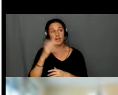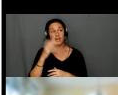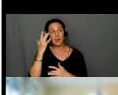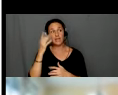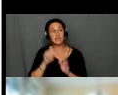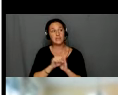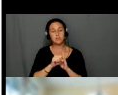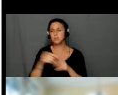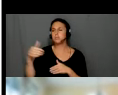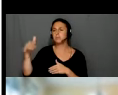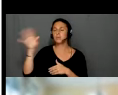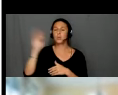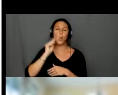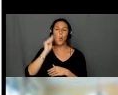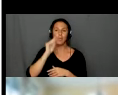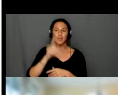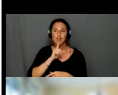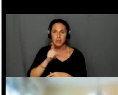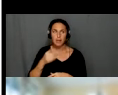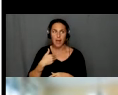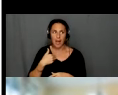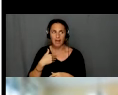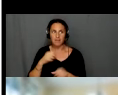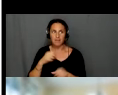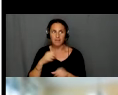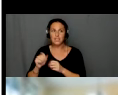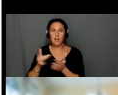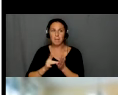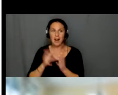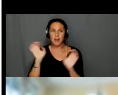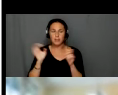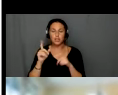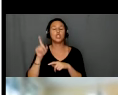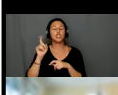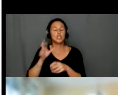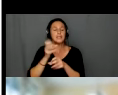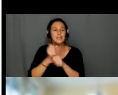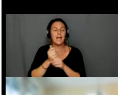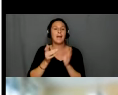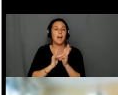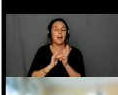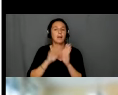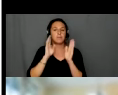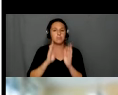to go home when really they're having a potential medical emergency, and they should getting medical care right away and we've